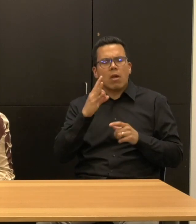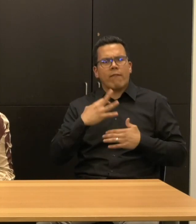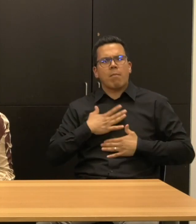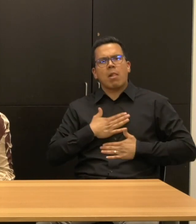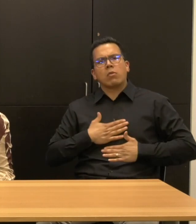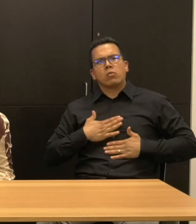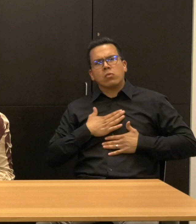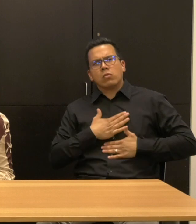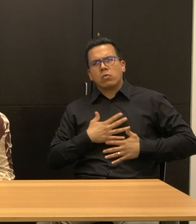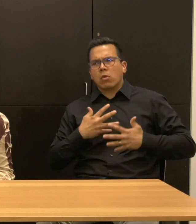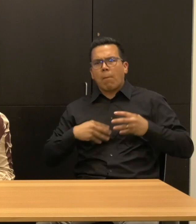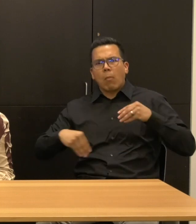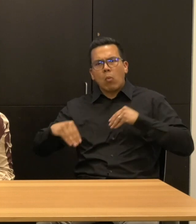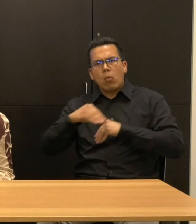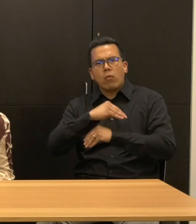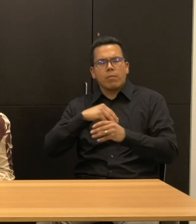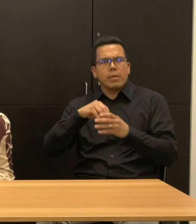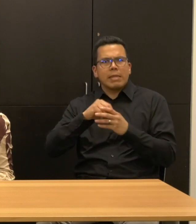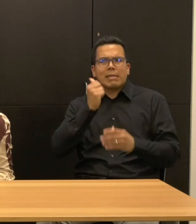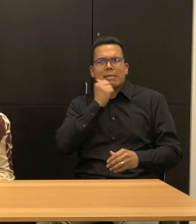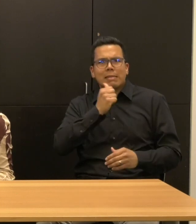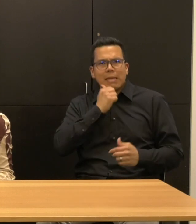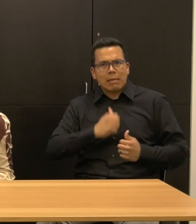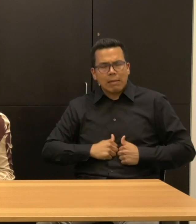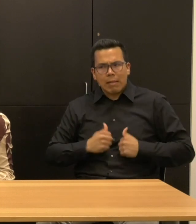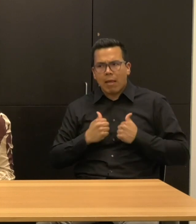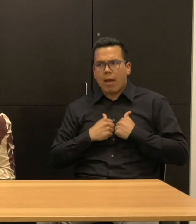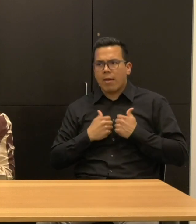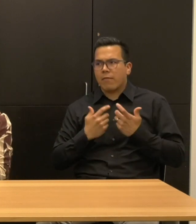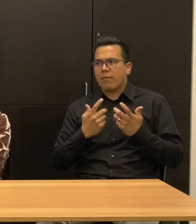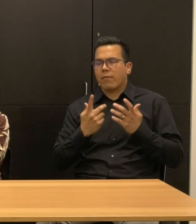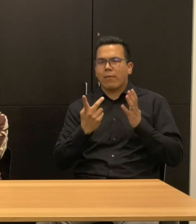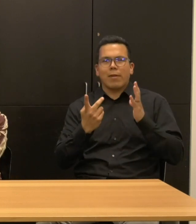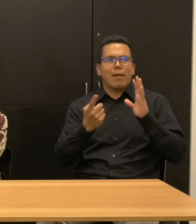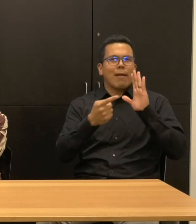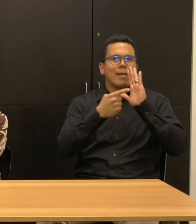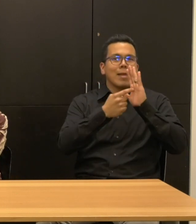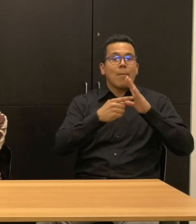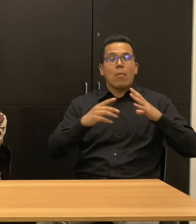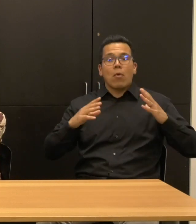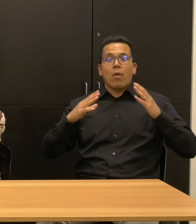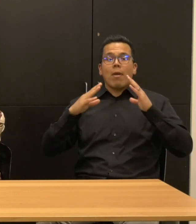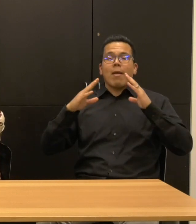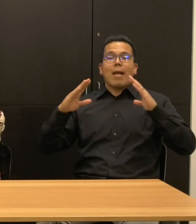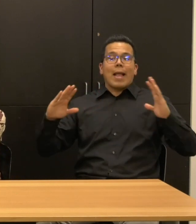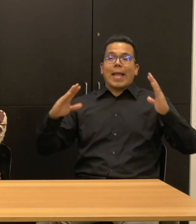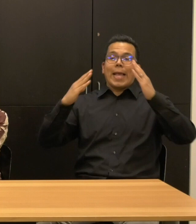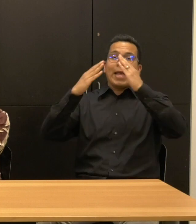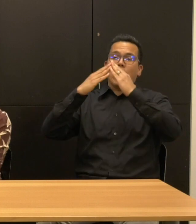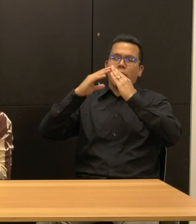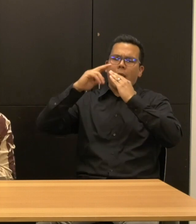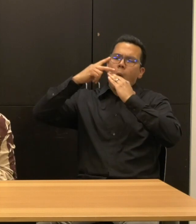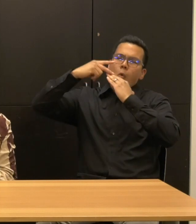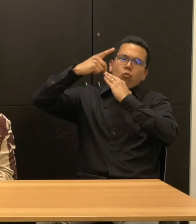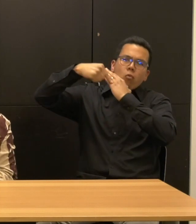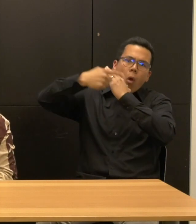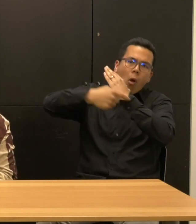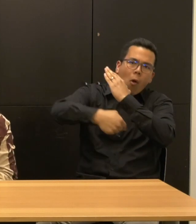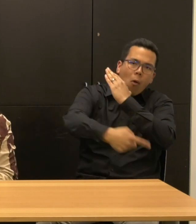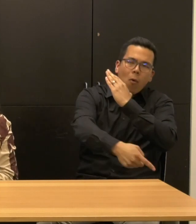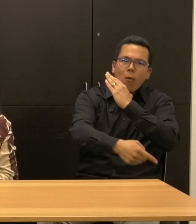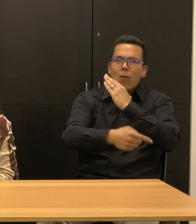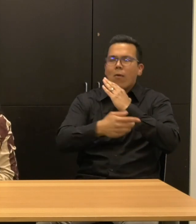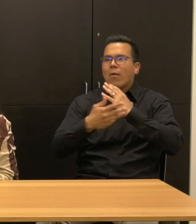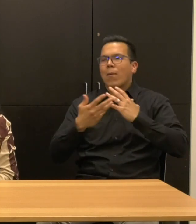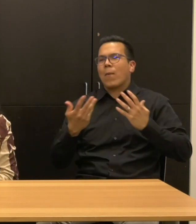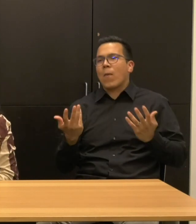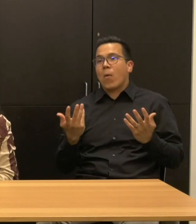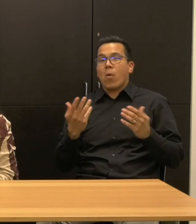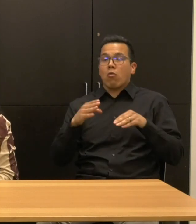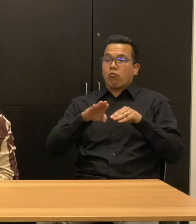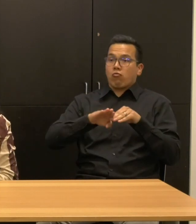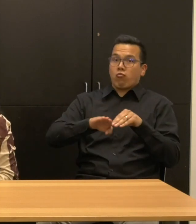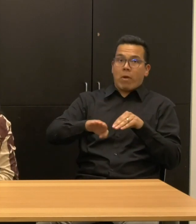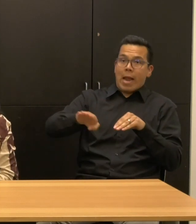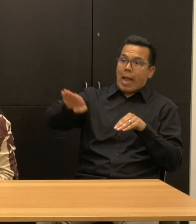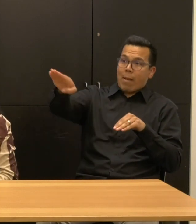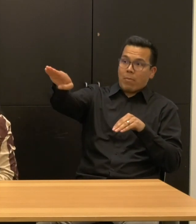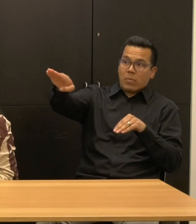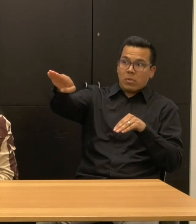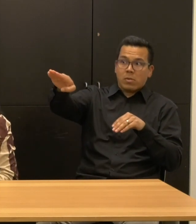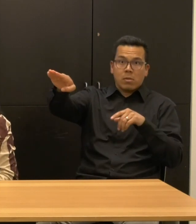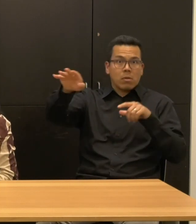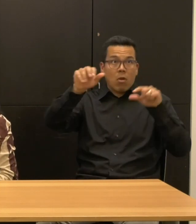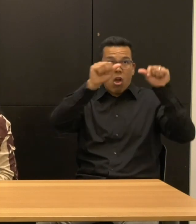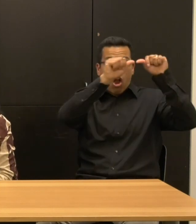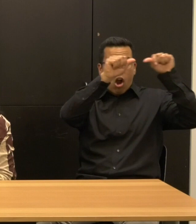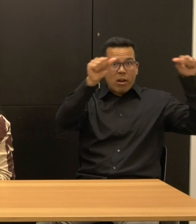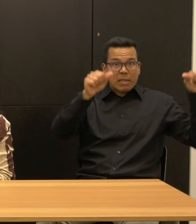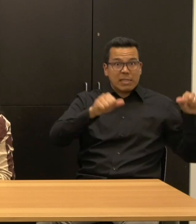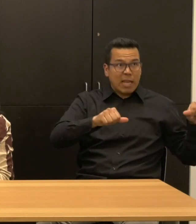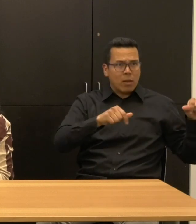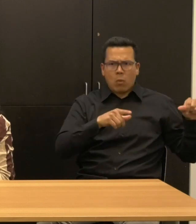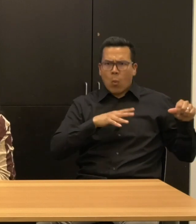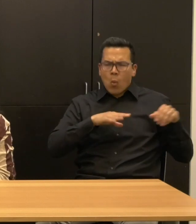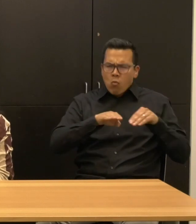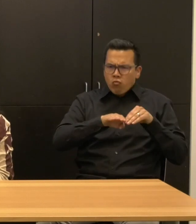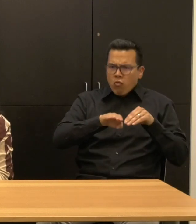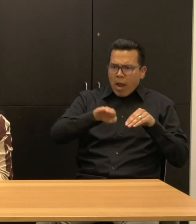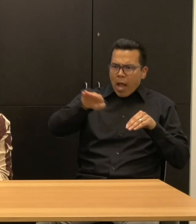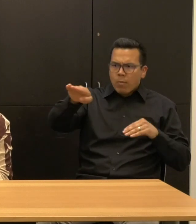in our daily life, the pleasure rolling downhill, the freedom, the recognition of ramps, architectural structures that are gorgeous until they become access ramps, in which case the ugly stuck